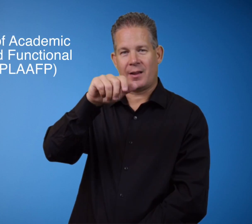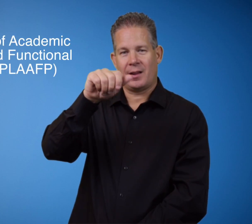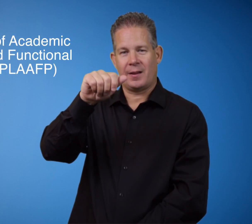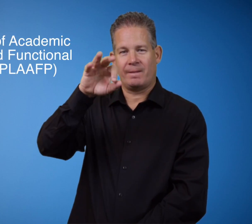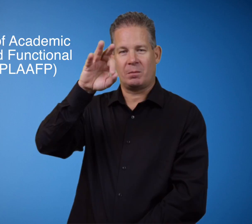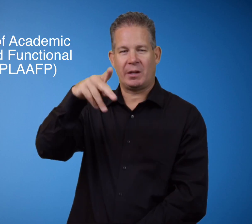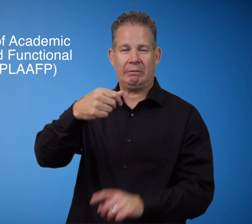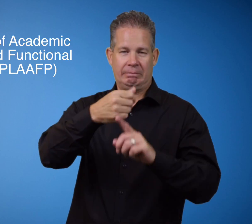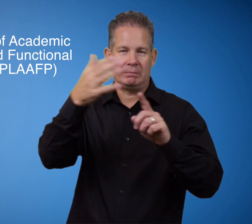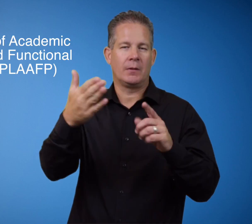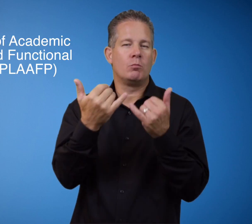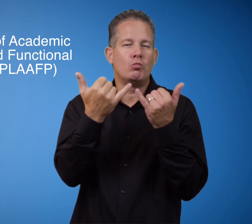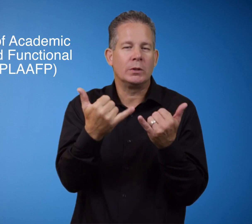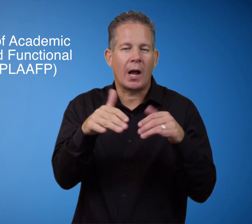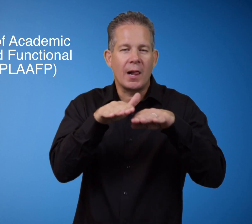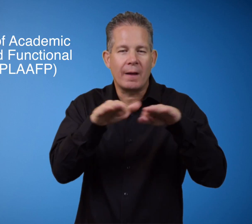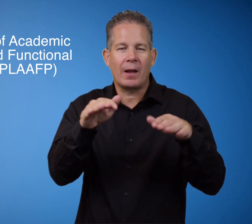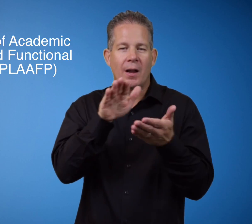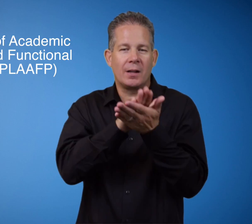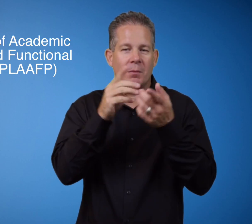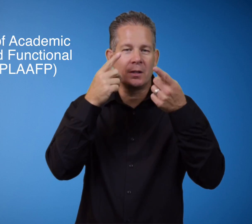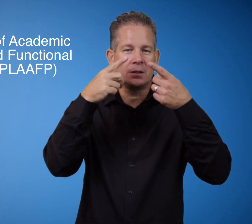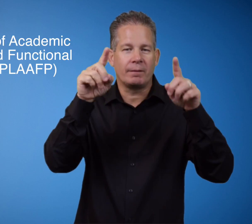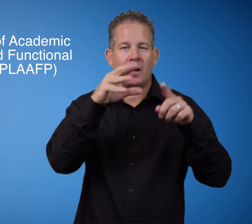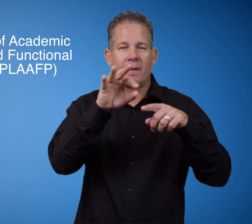Present levels of academic achievement and functional performance.